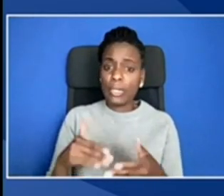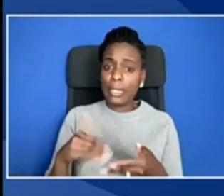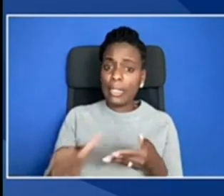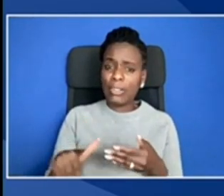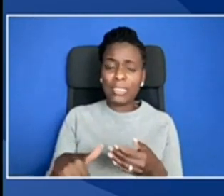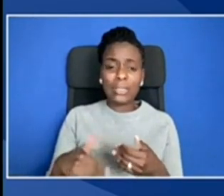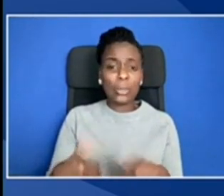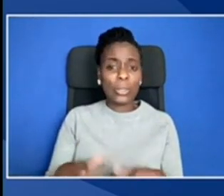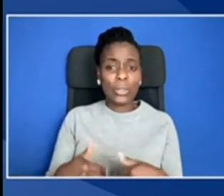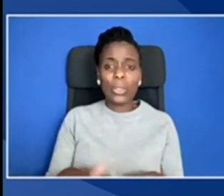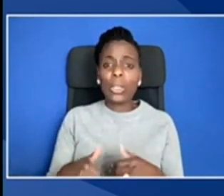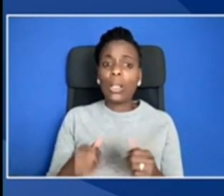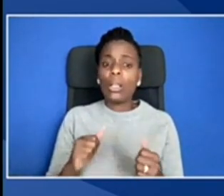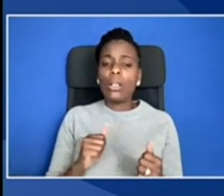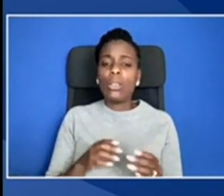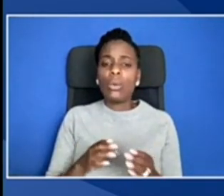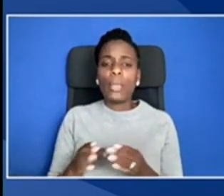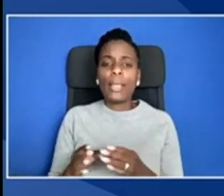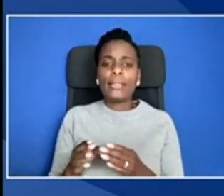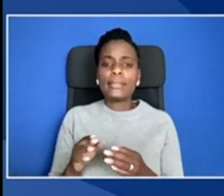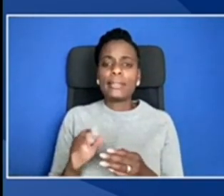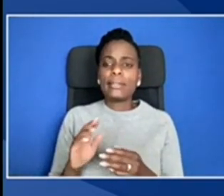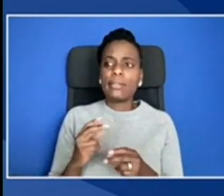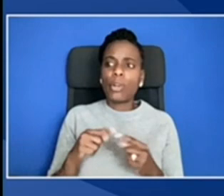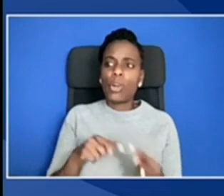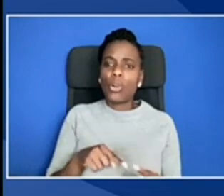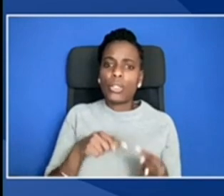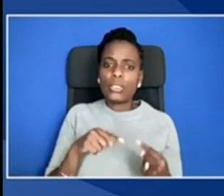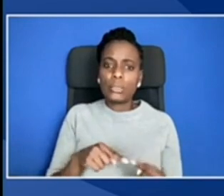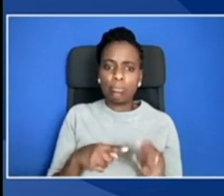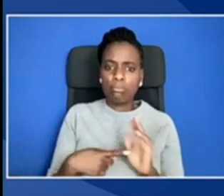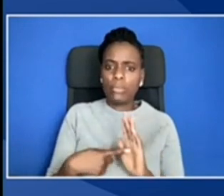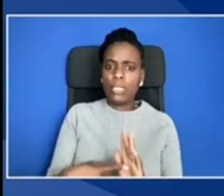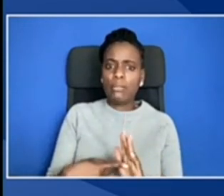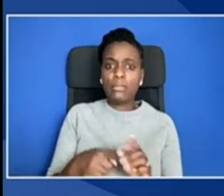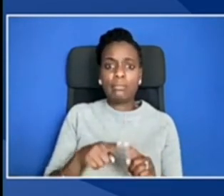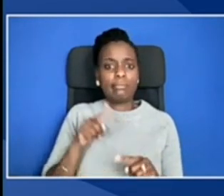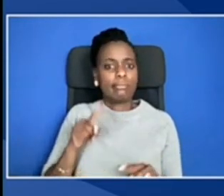manifests for people varies, and it varies across each of the categories that we've